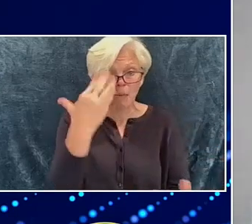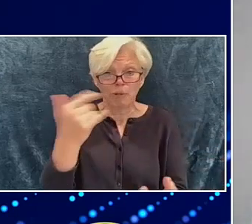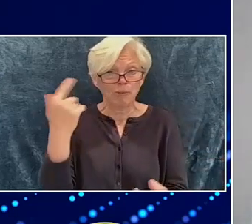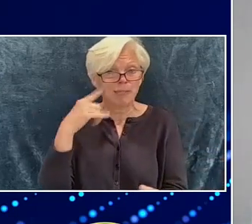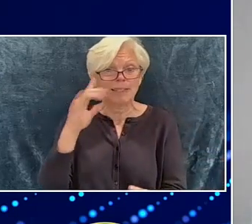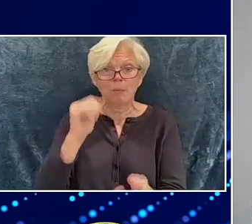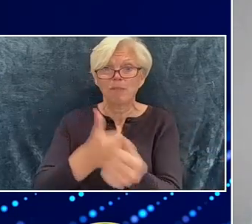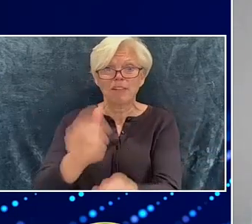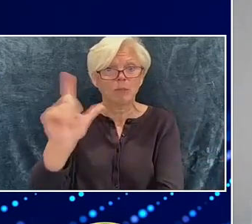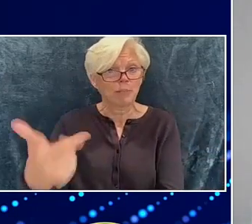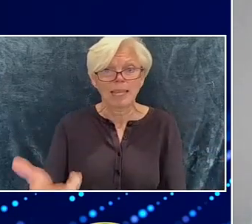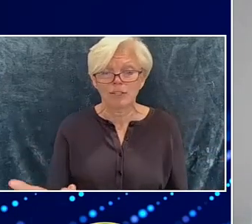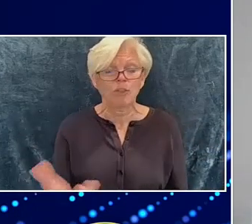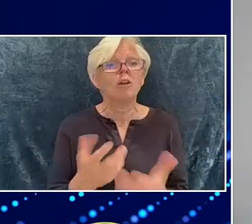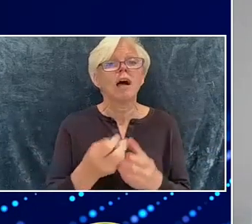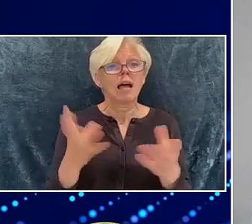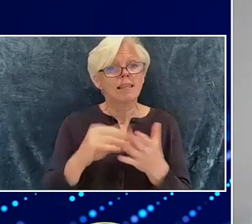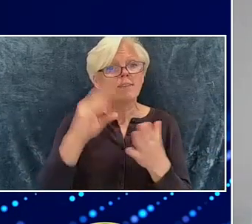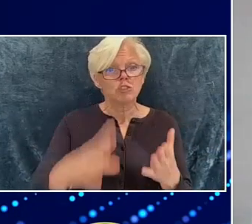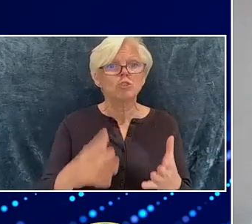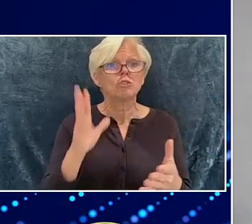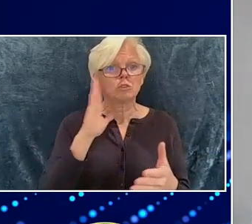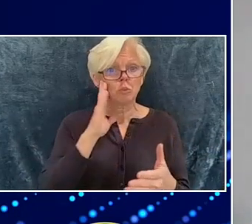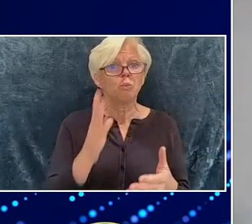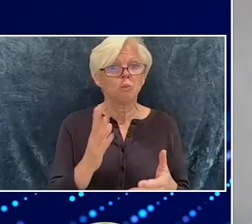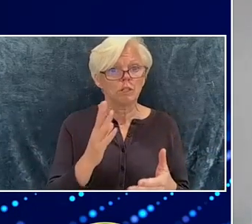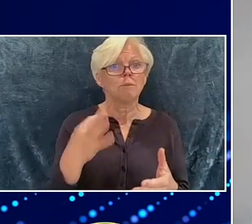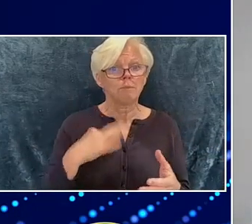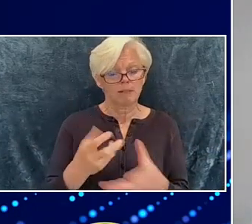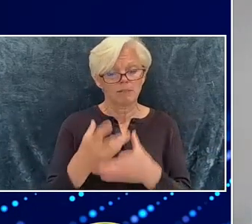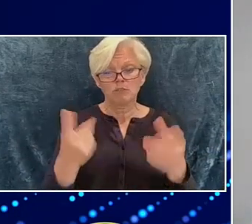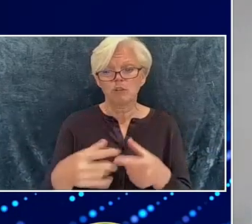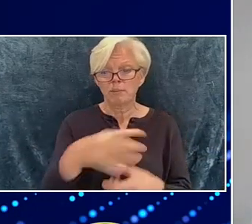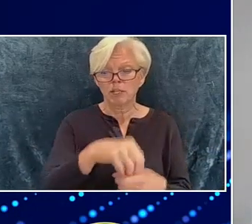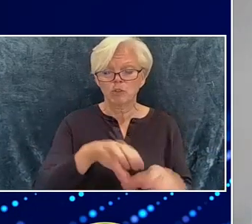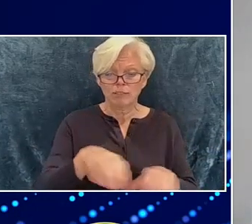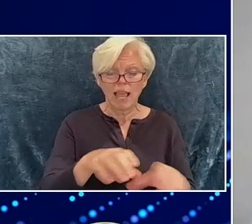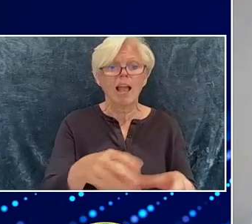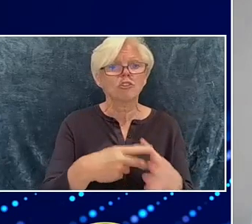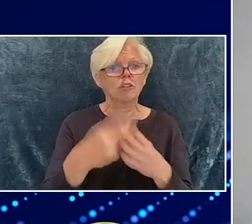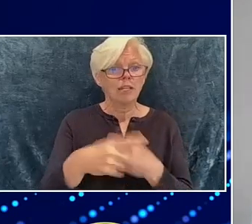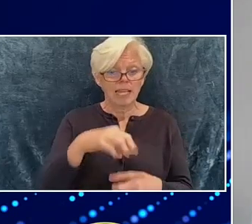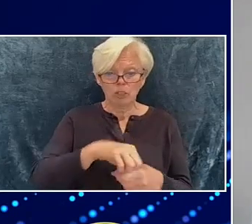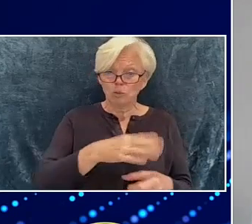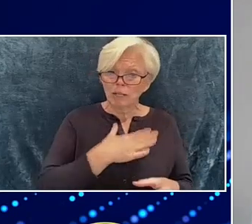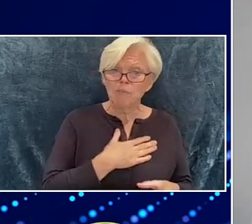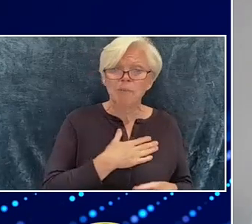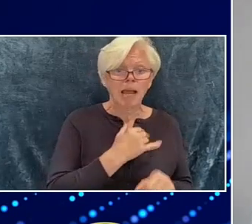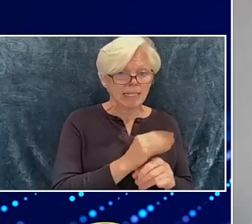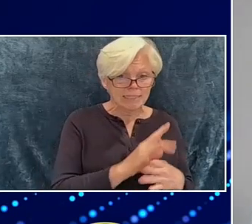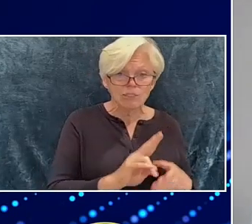benefit greatly from inclusive access programs, including at my institution and others in the four-year public sphere.